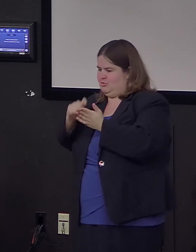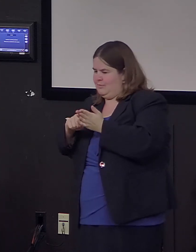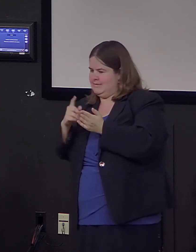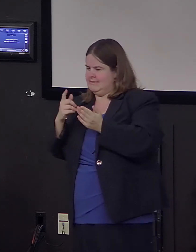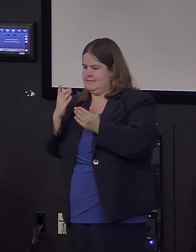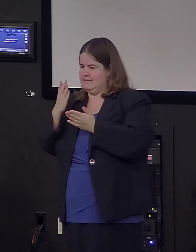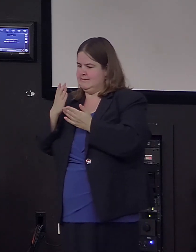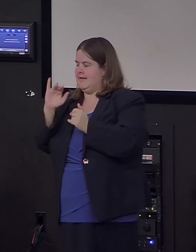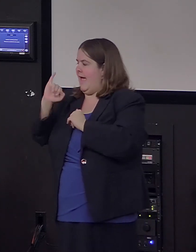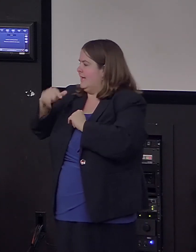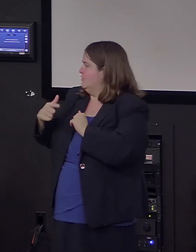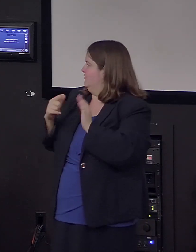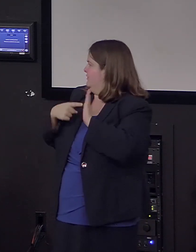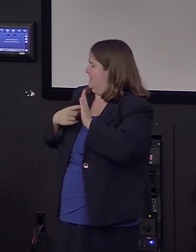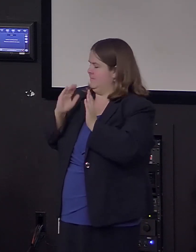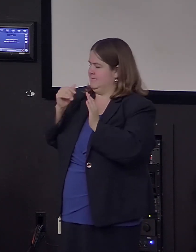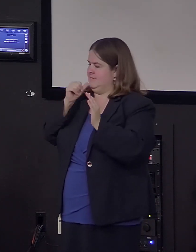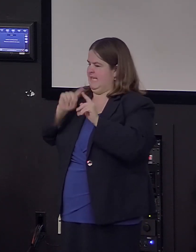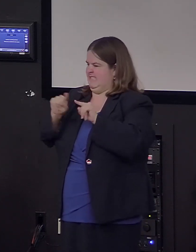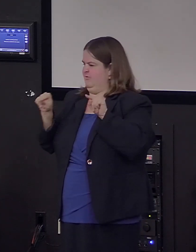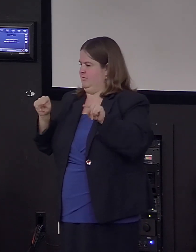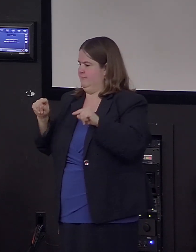in IQ in your 12-year-olds testing,